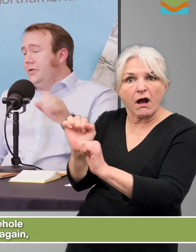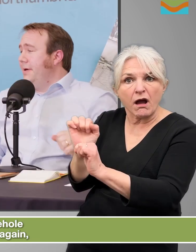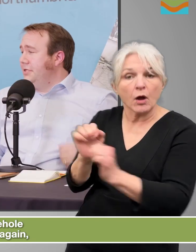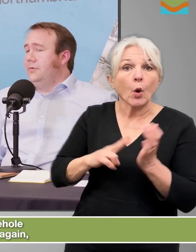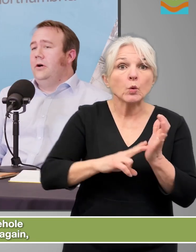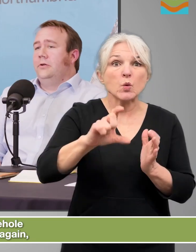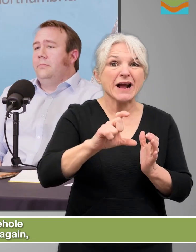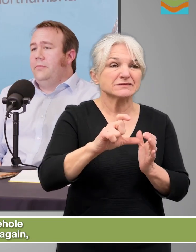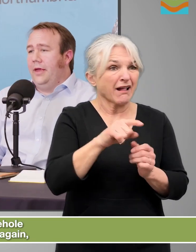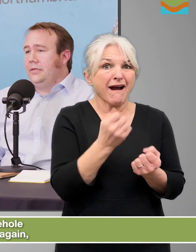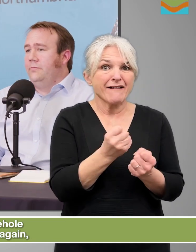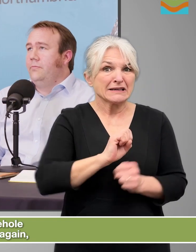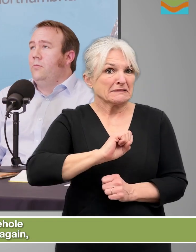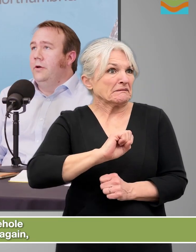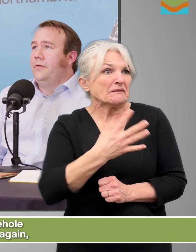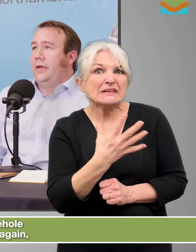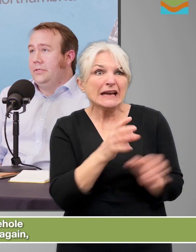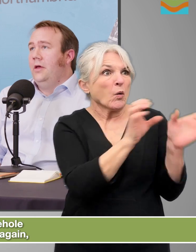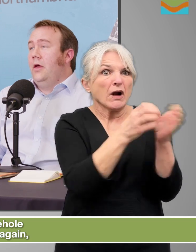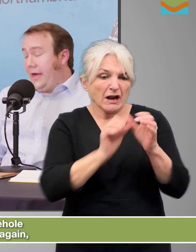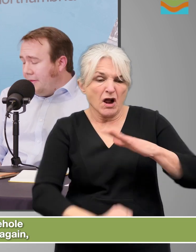Holger's mentioned the borehole things and one of the things, again,